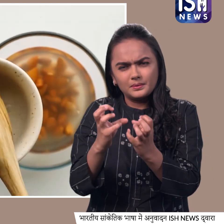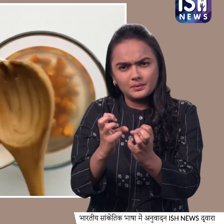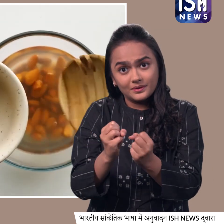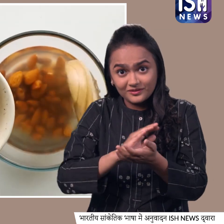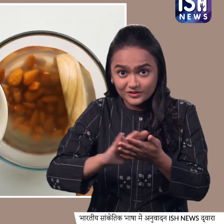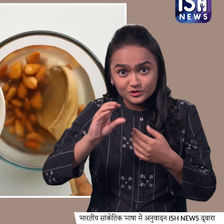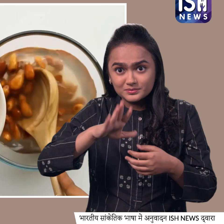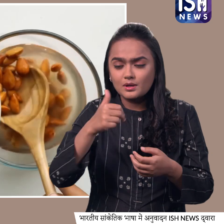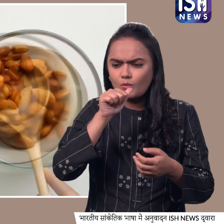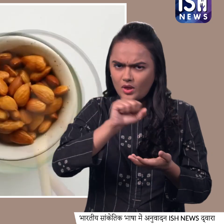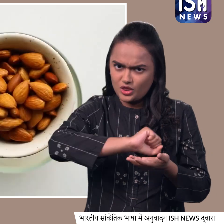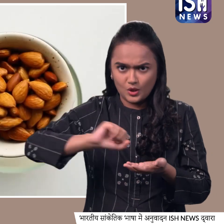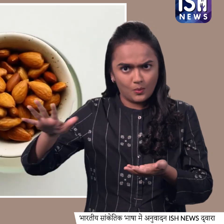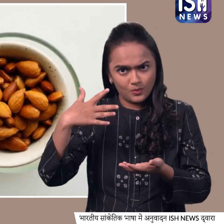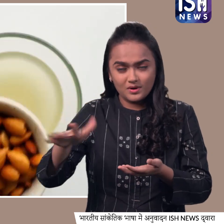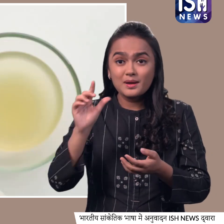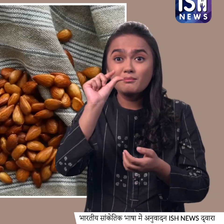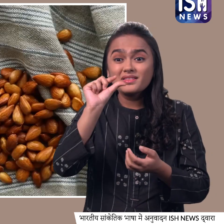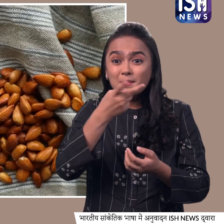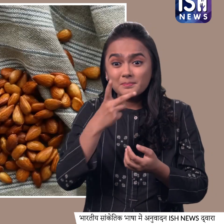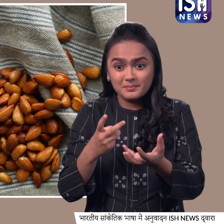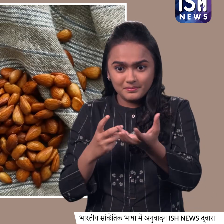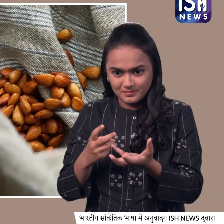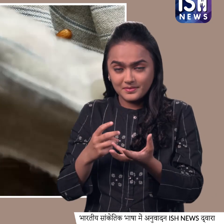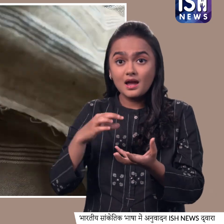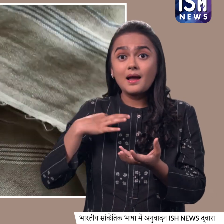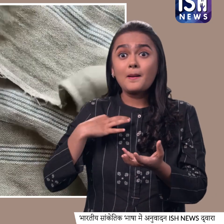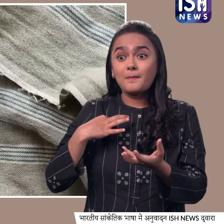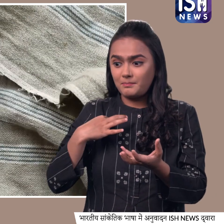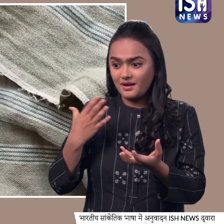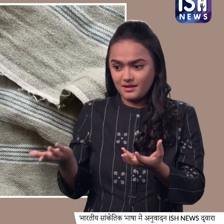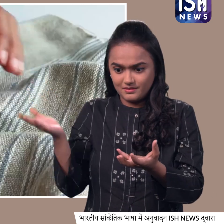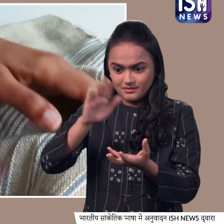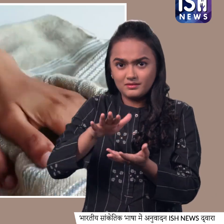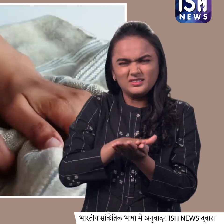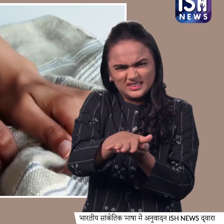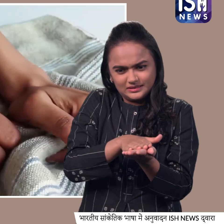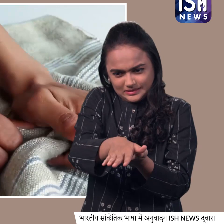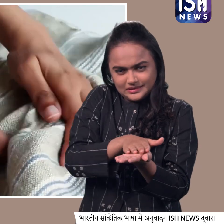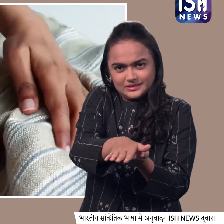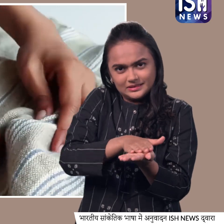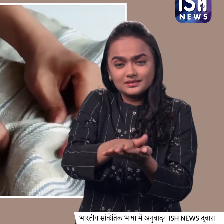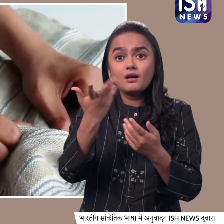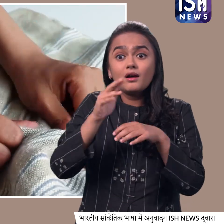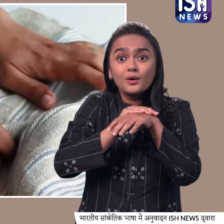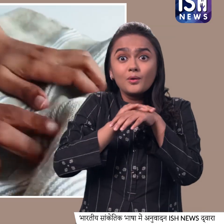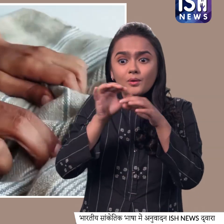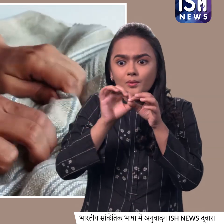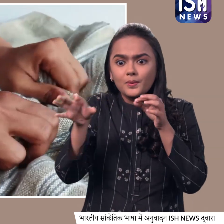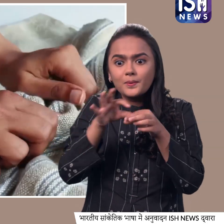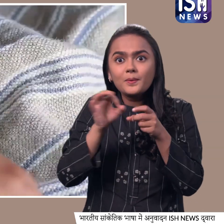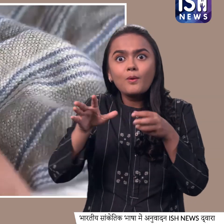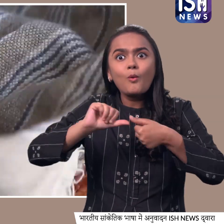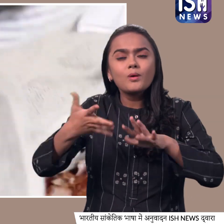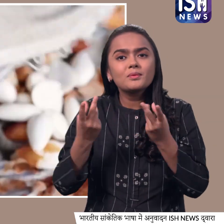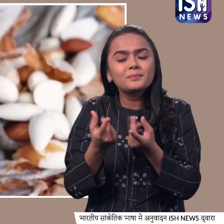After 15 minutes, drain the water and put the alomonds on a cloth and rub it this way so that the skin comes off on its own.